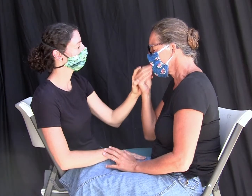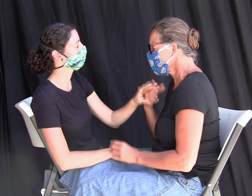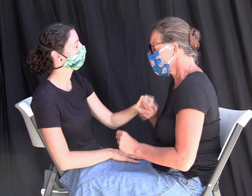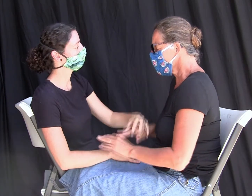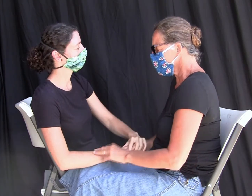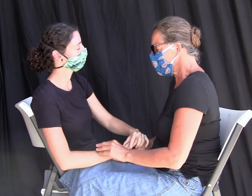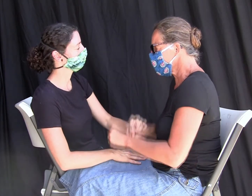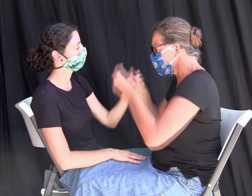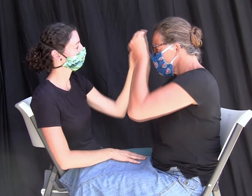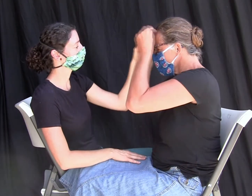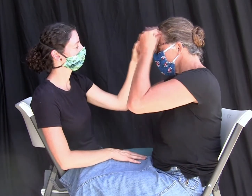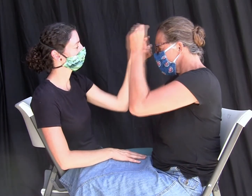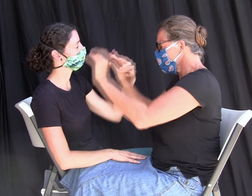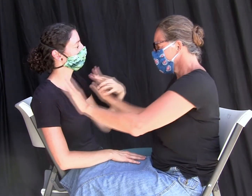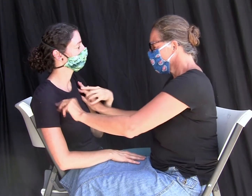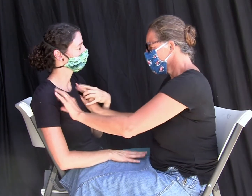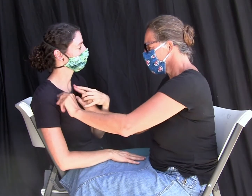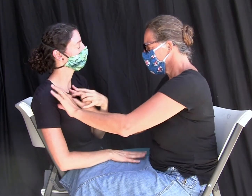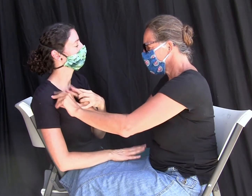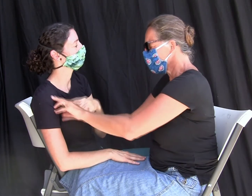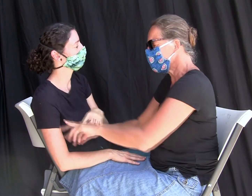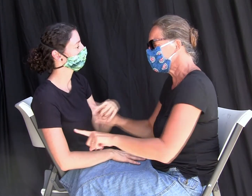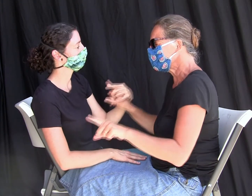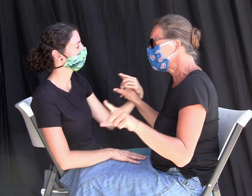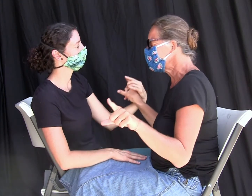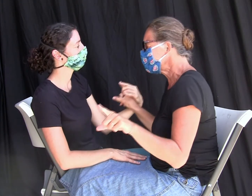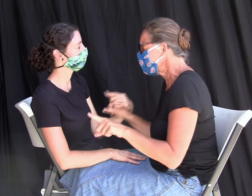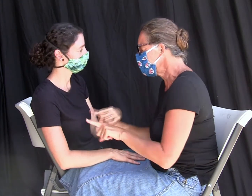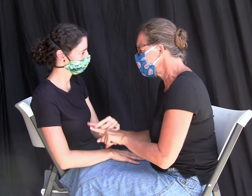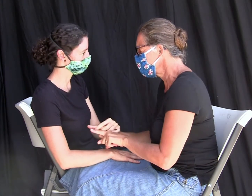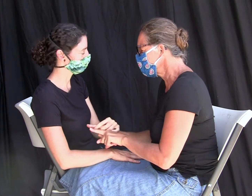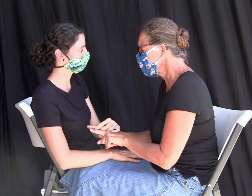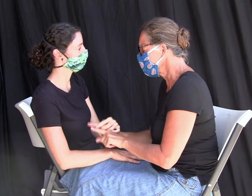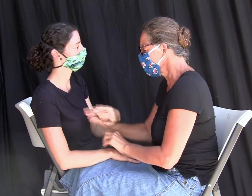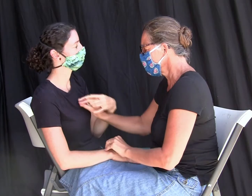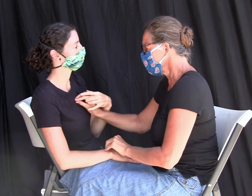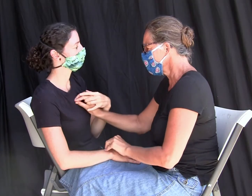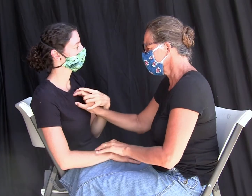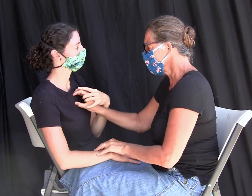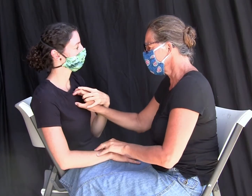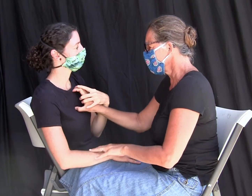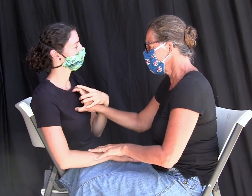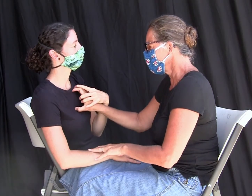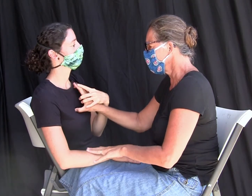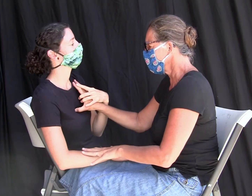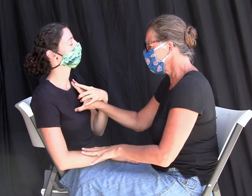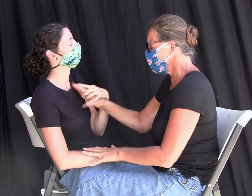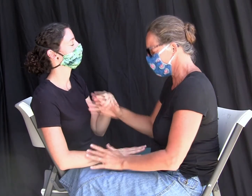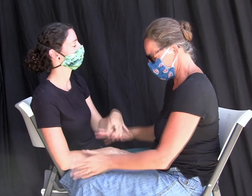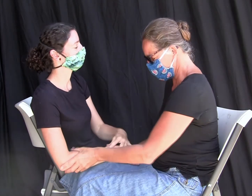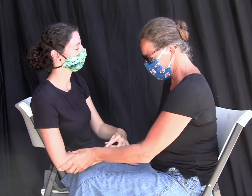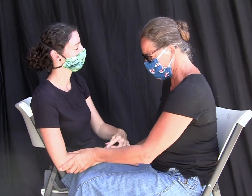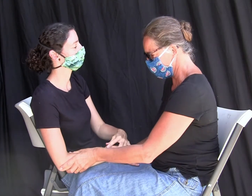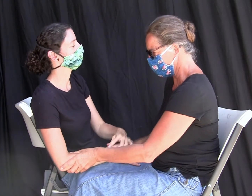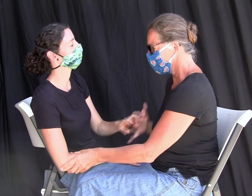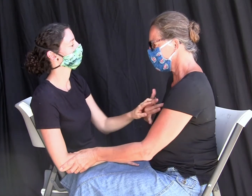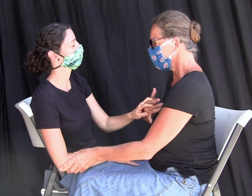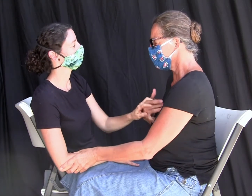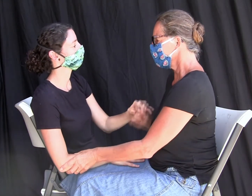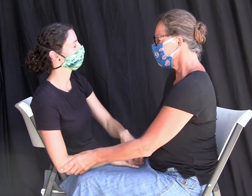It provides food for their brains and they can soak it up like sponges. It also builds confidence as children get their bearings and understand more about the environment